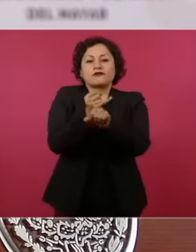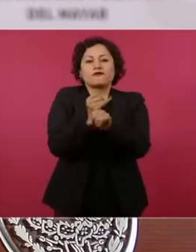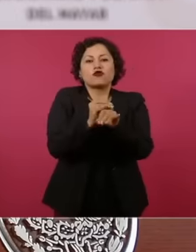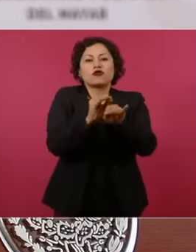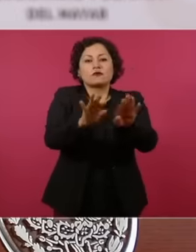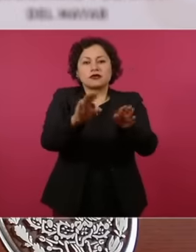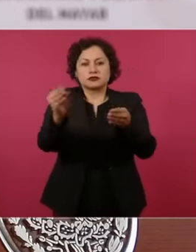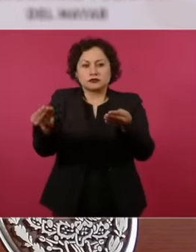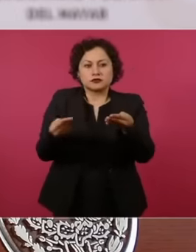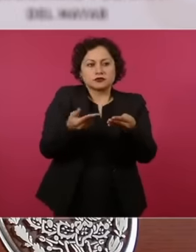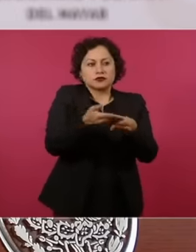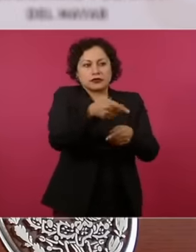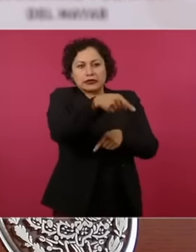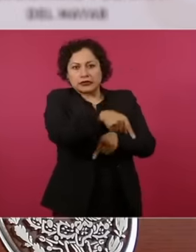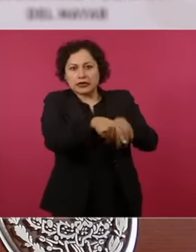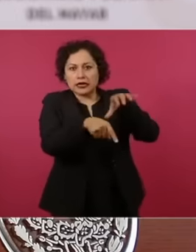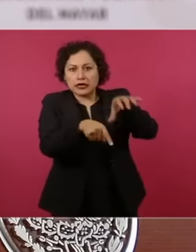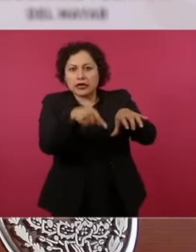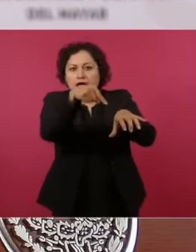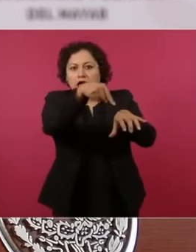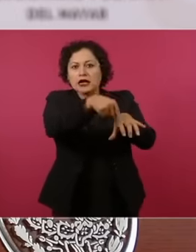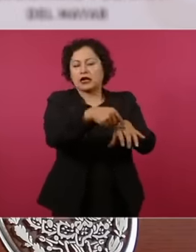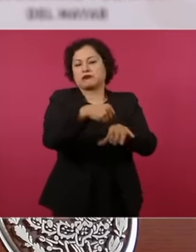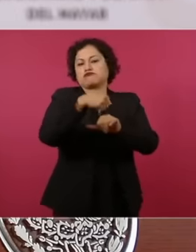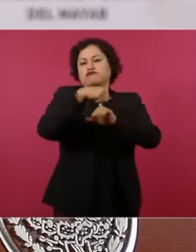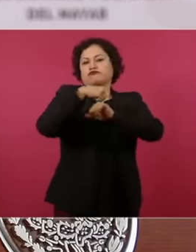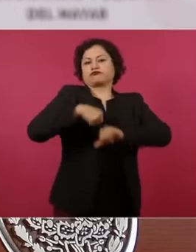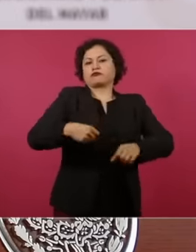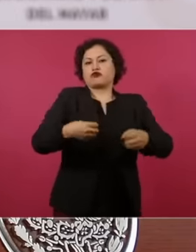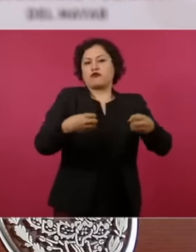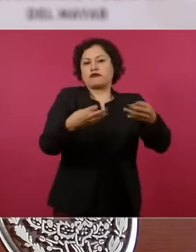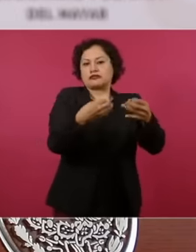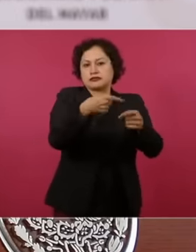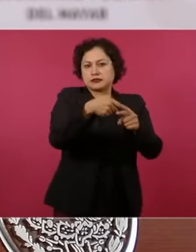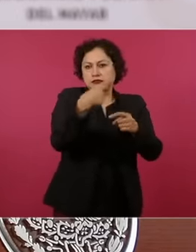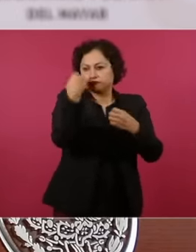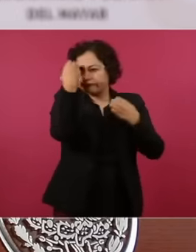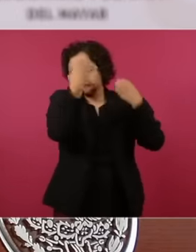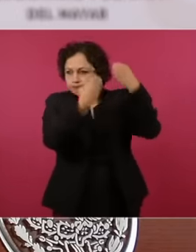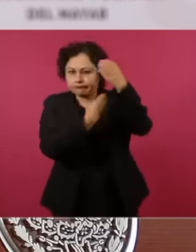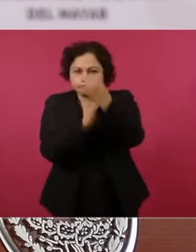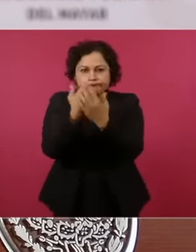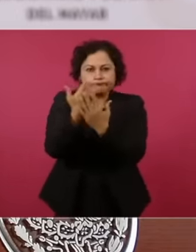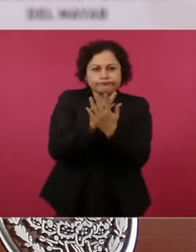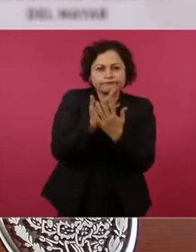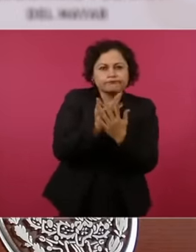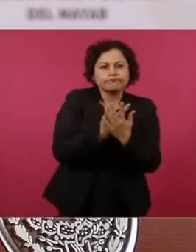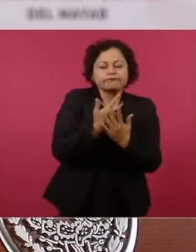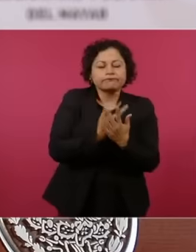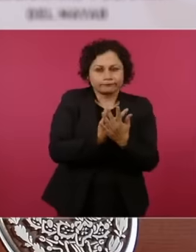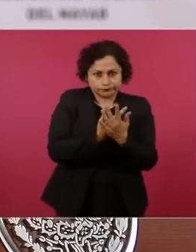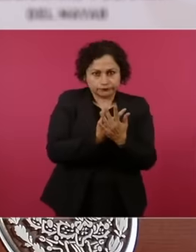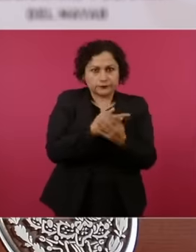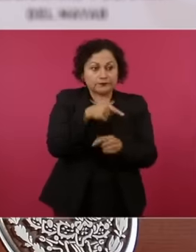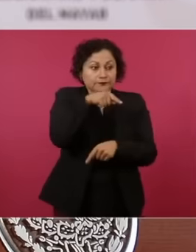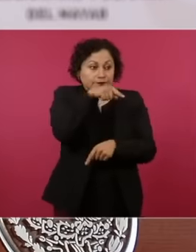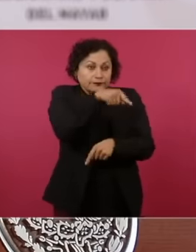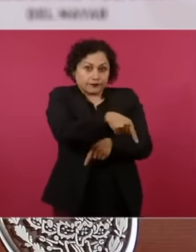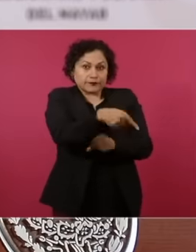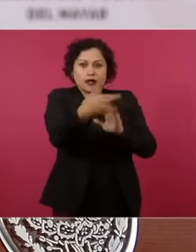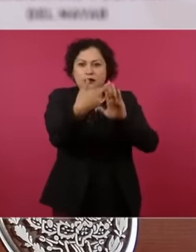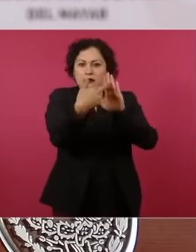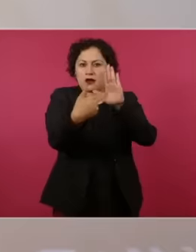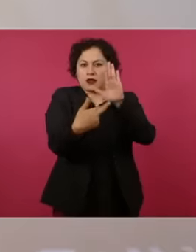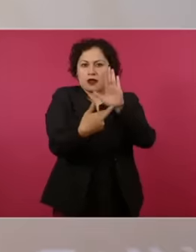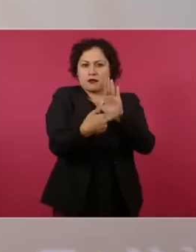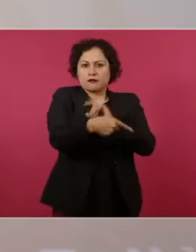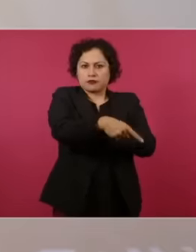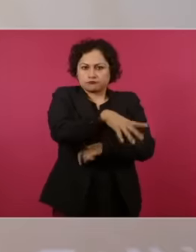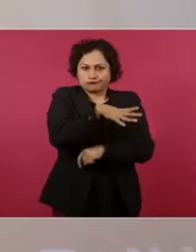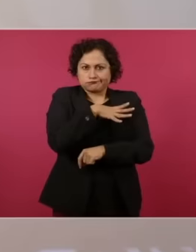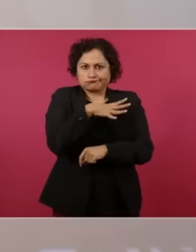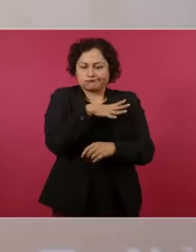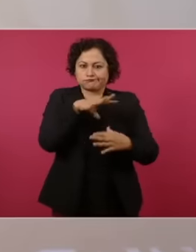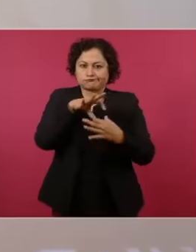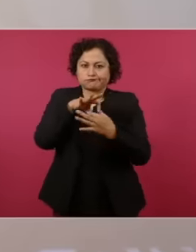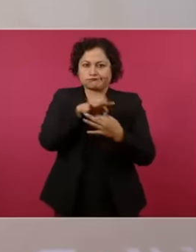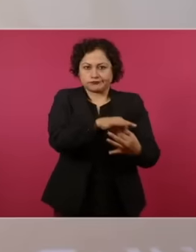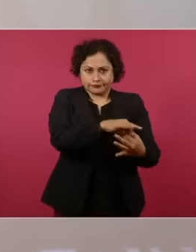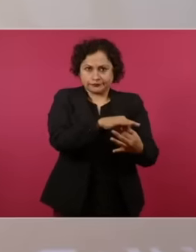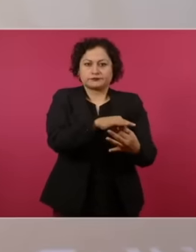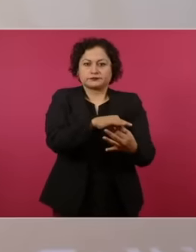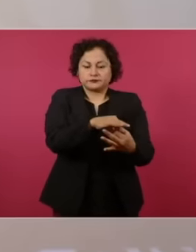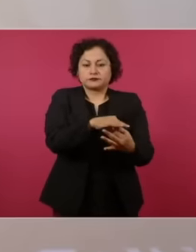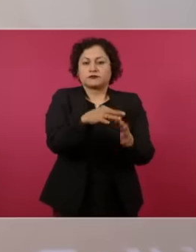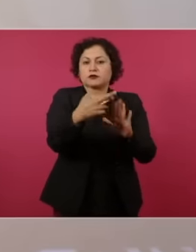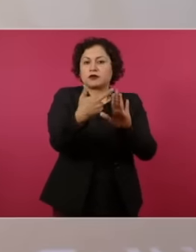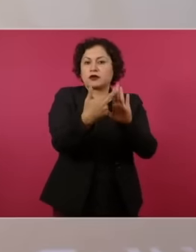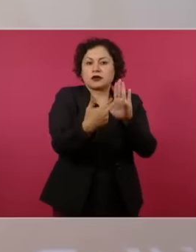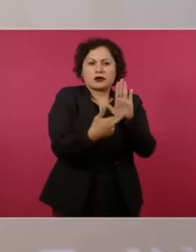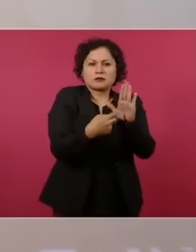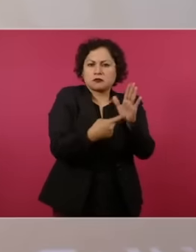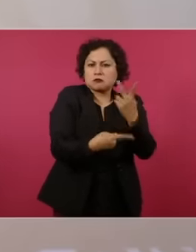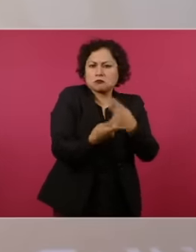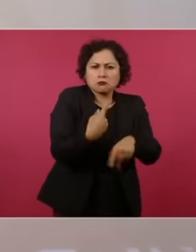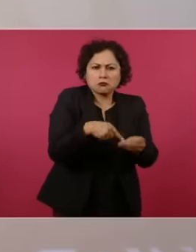financial intelligence units Establishing some criteria The criteria also come from the law, so